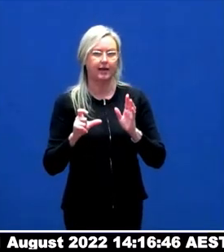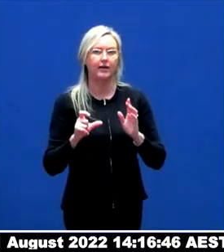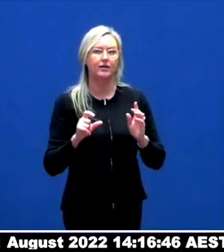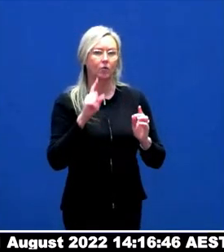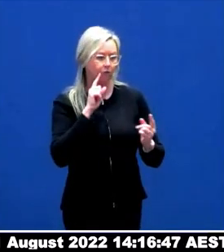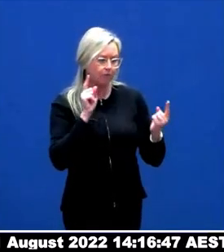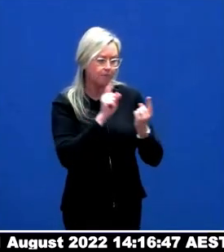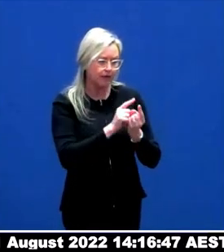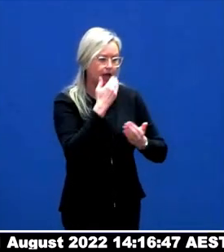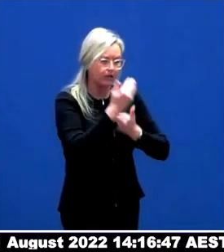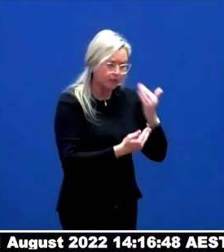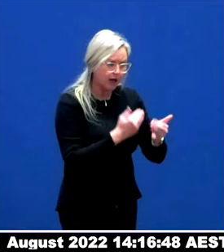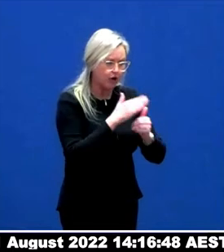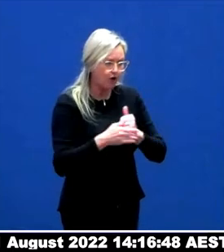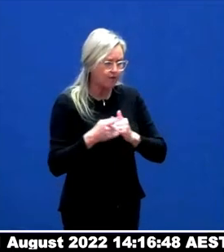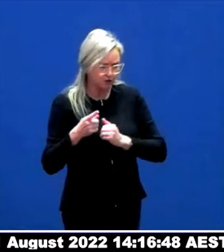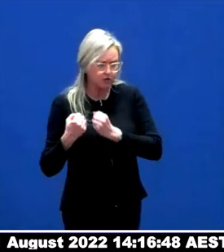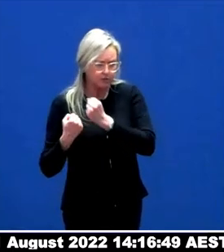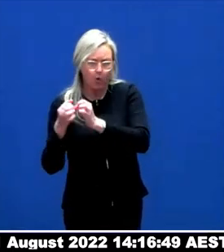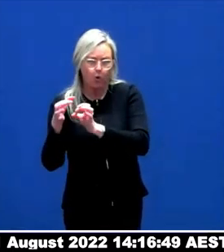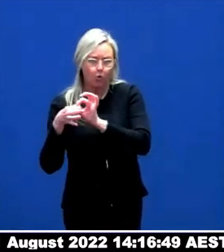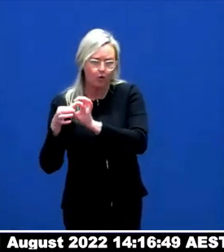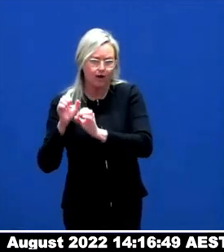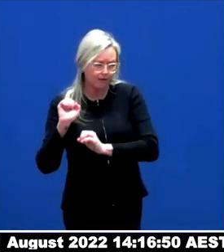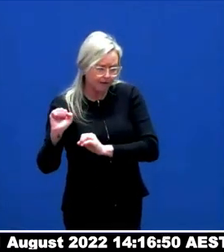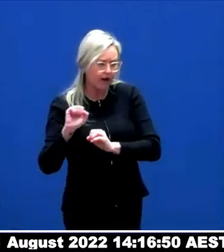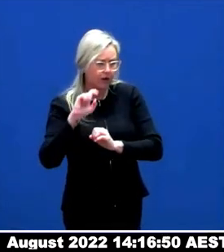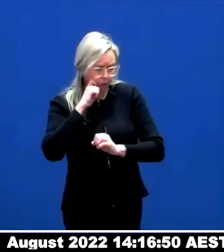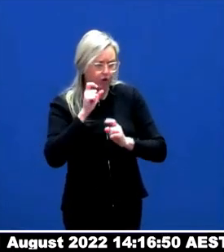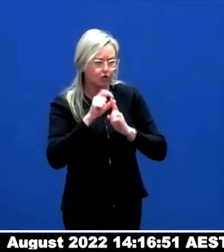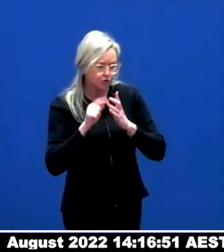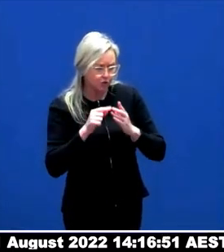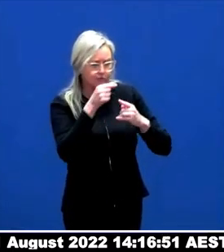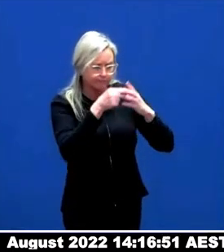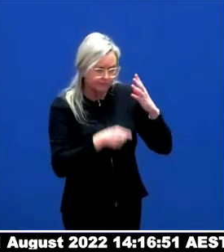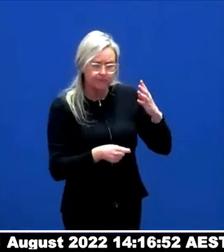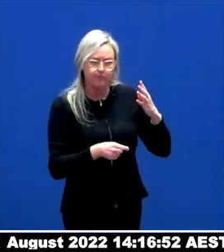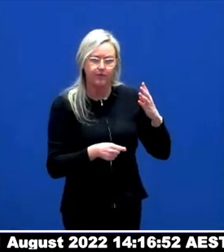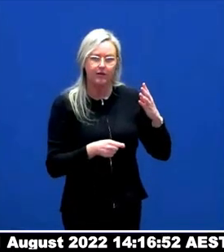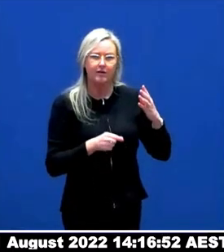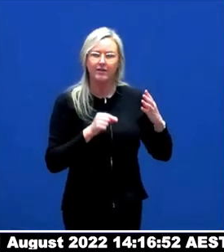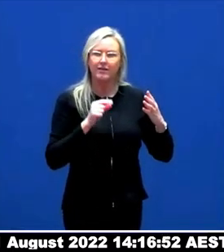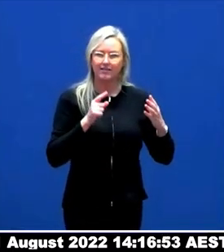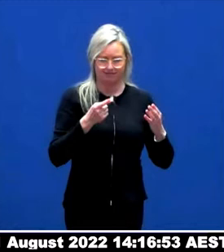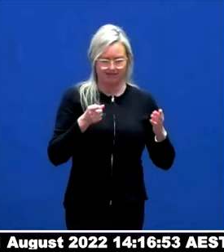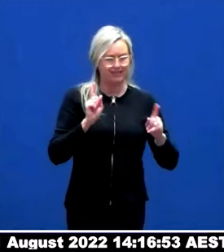role is. What is the NDIA doing internally to make sure that information gets out to the